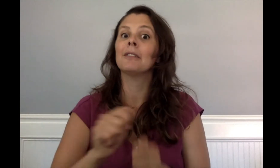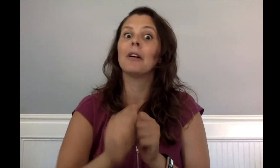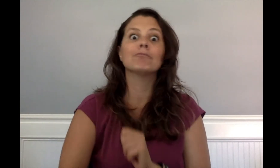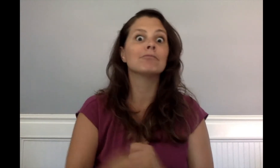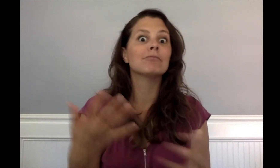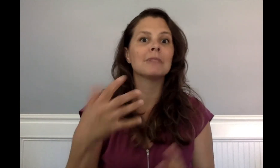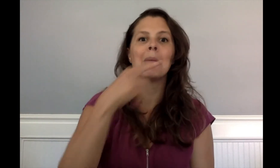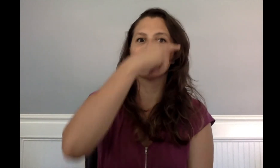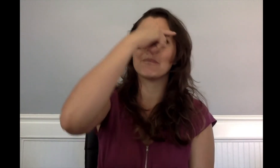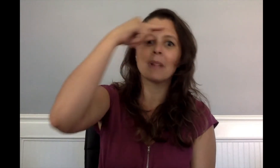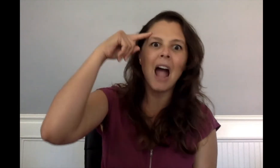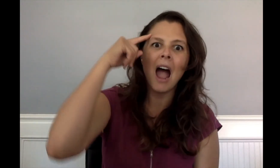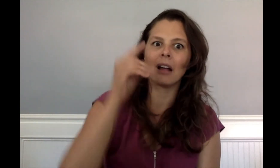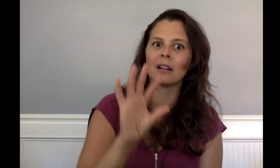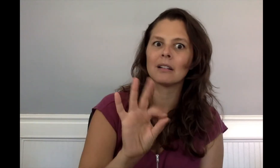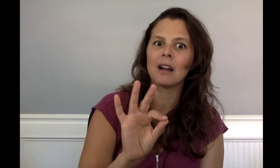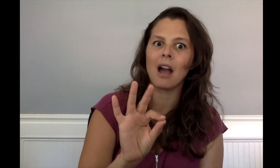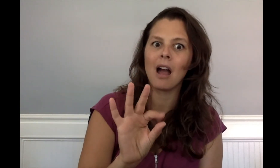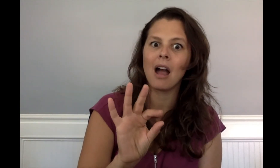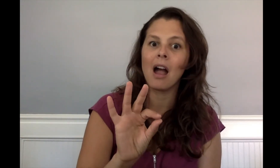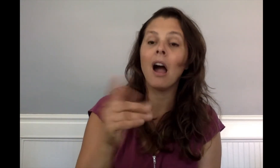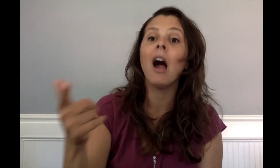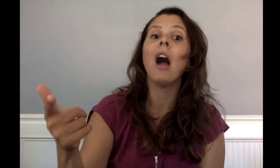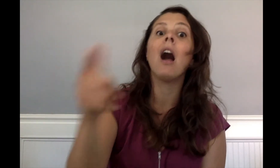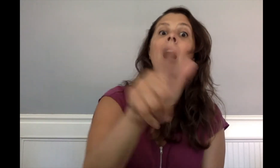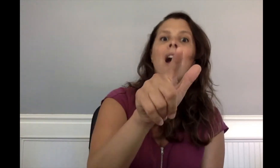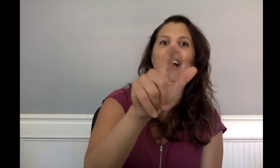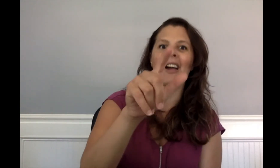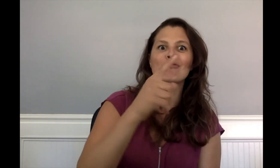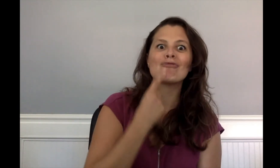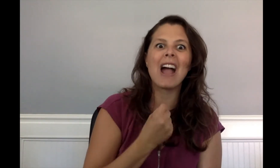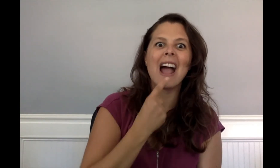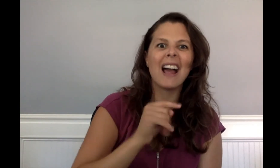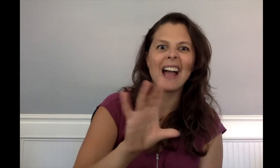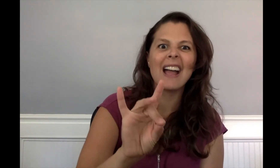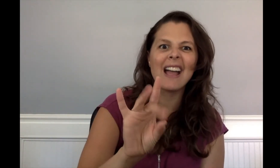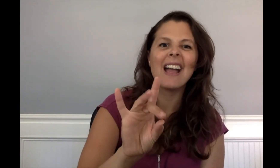the next person could play a black nine.